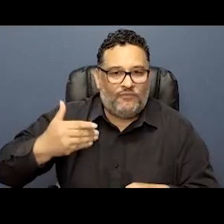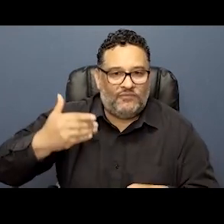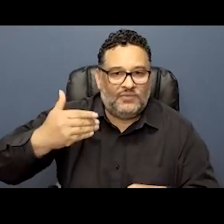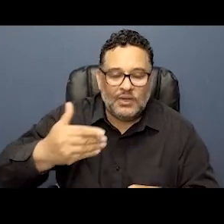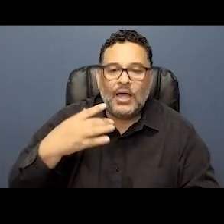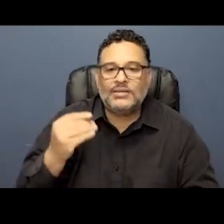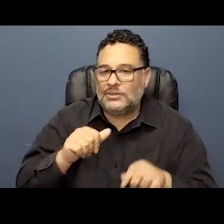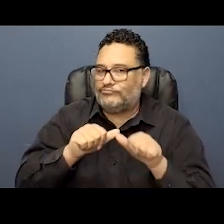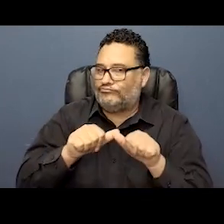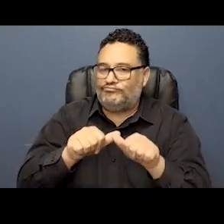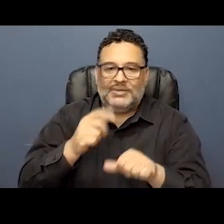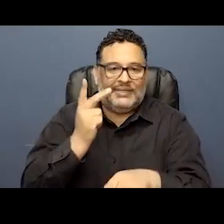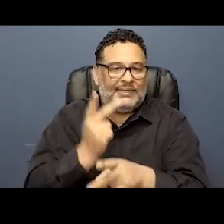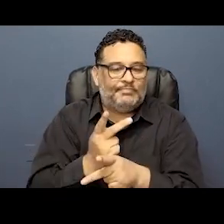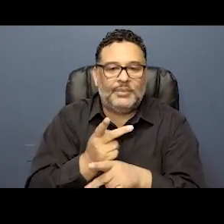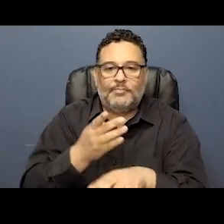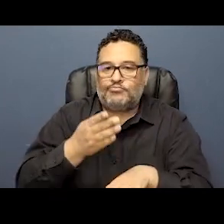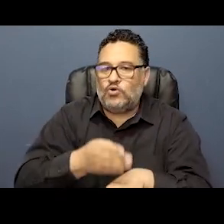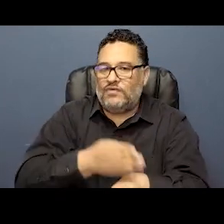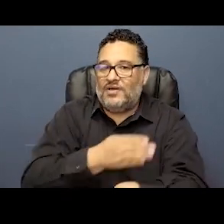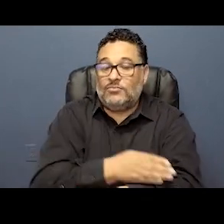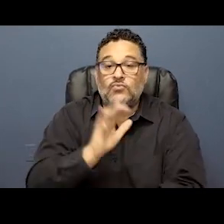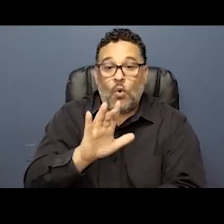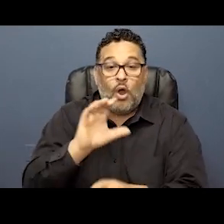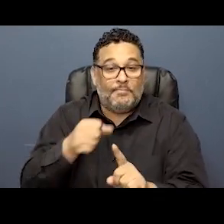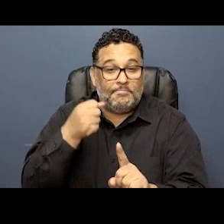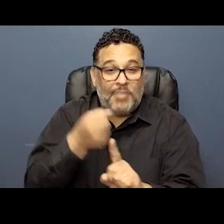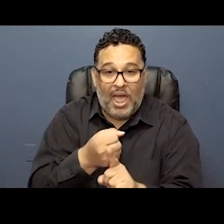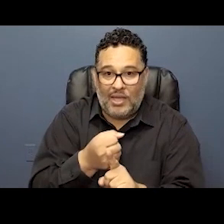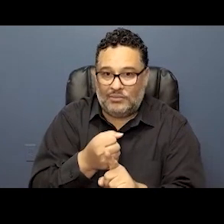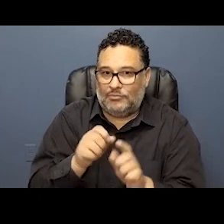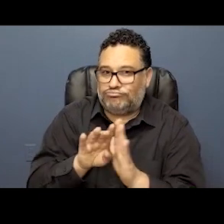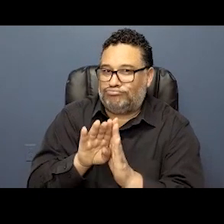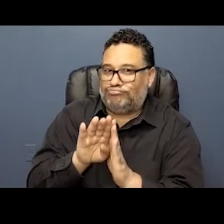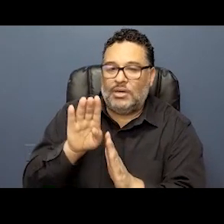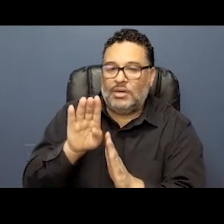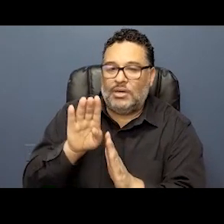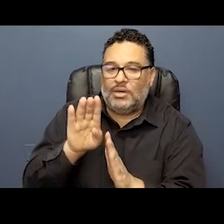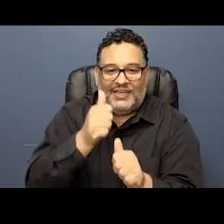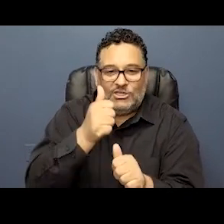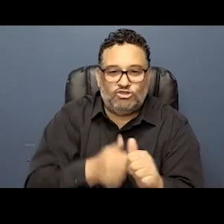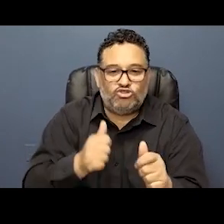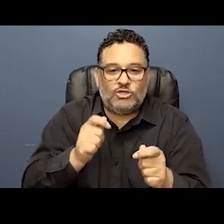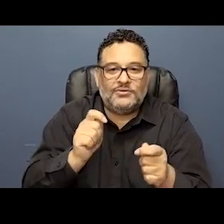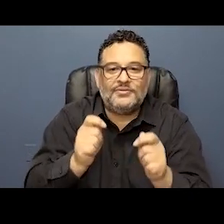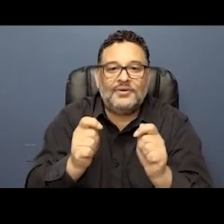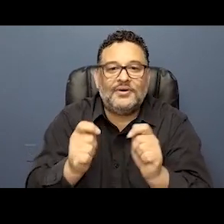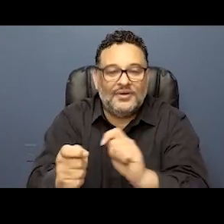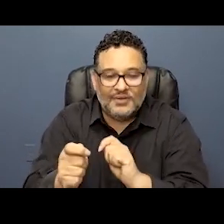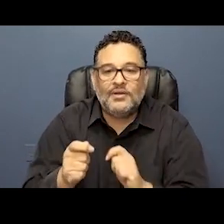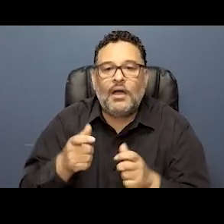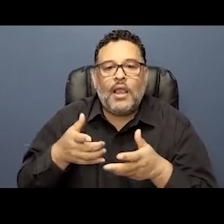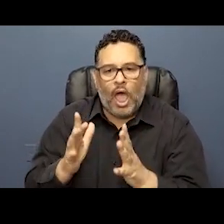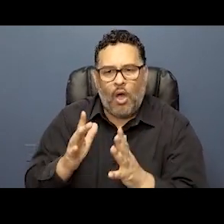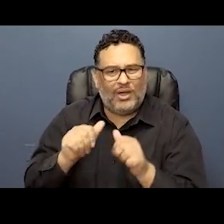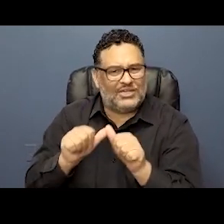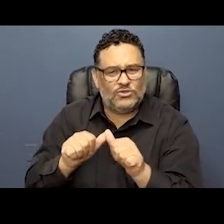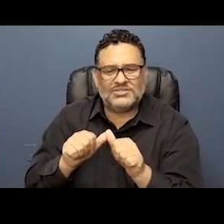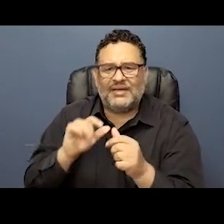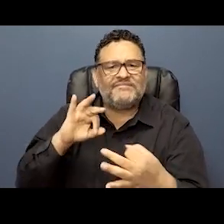and keep improving. Your impact grows with each iteration. Allow for continuous feedback loops